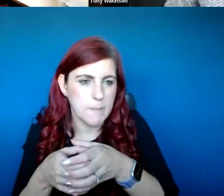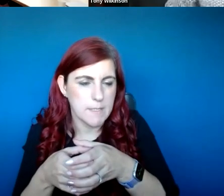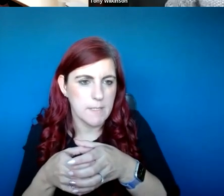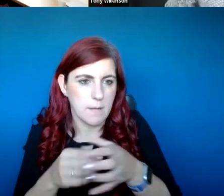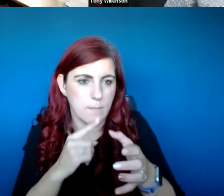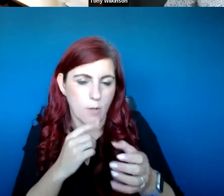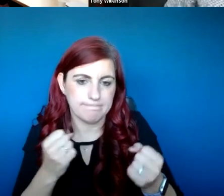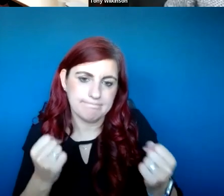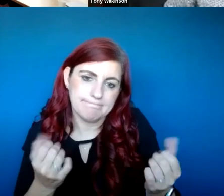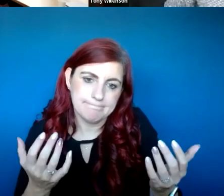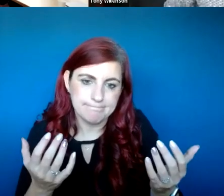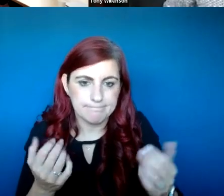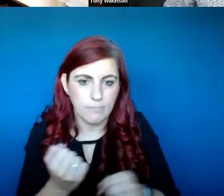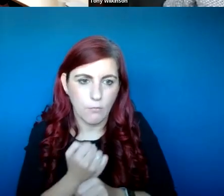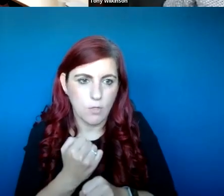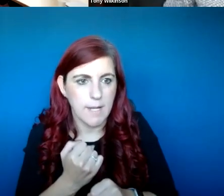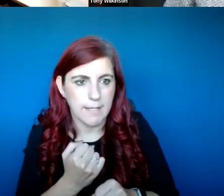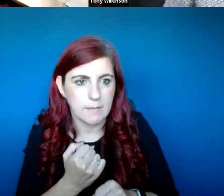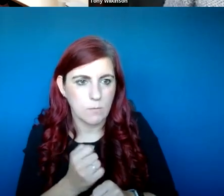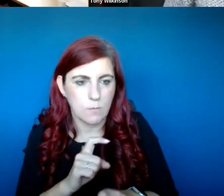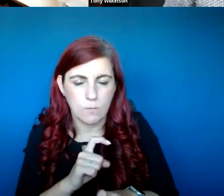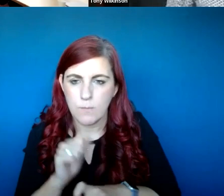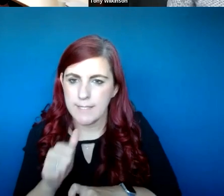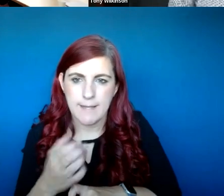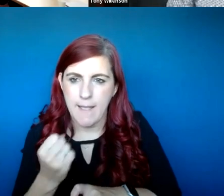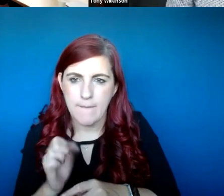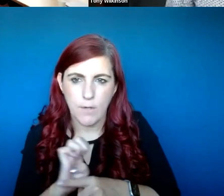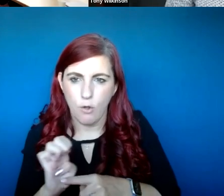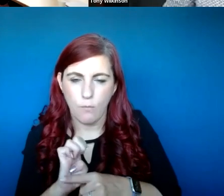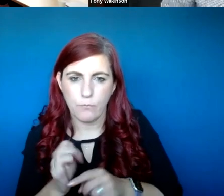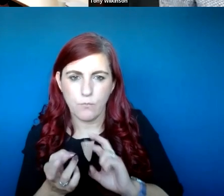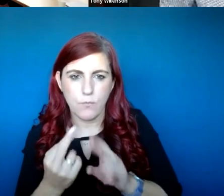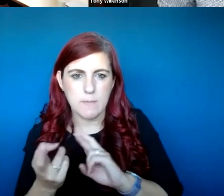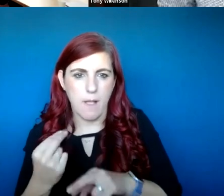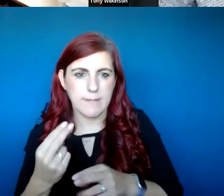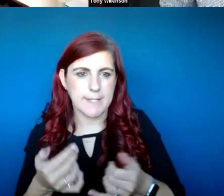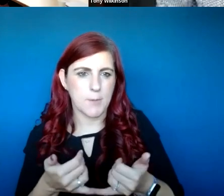unfortunately we still didn't end up with enough responses to actually present